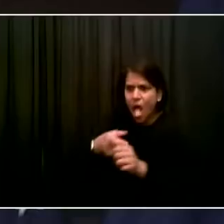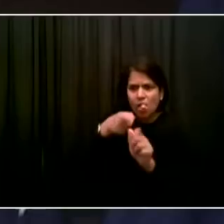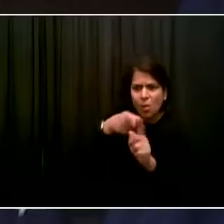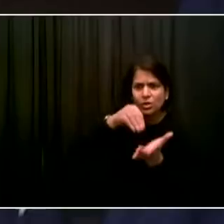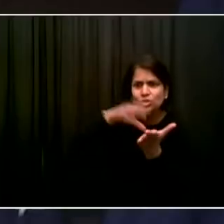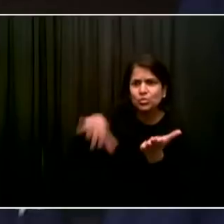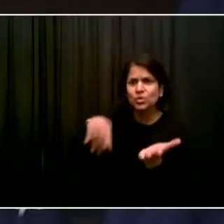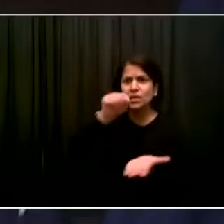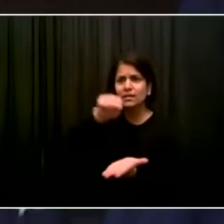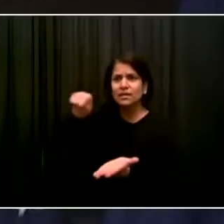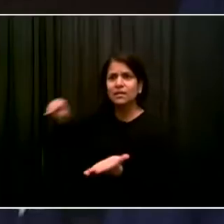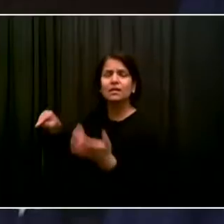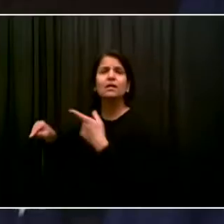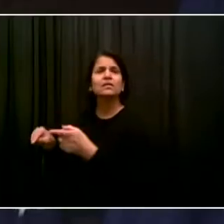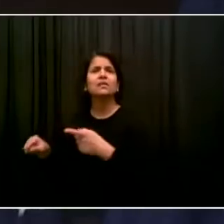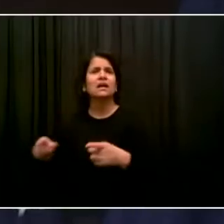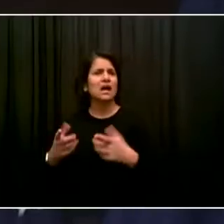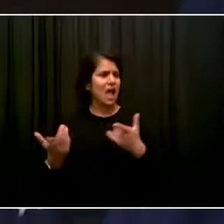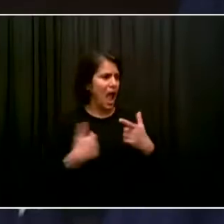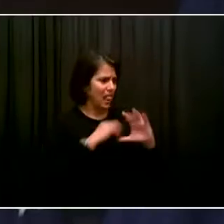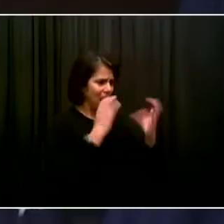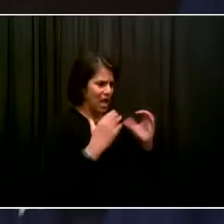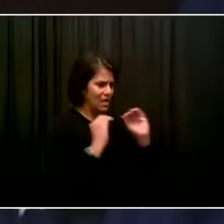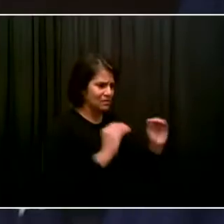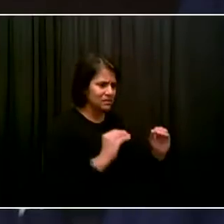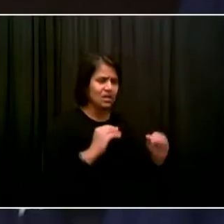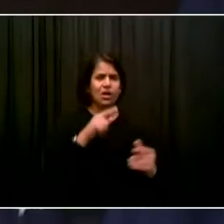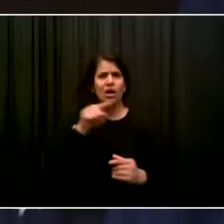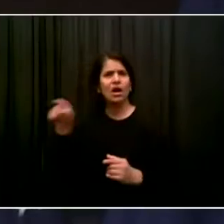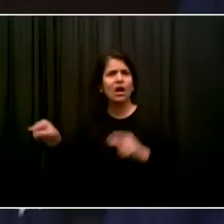WHO WORK IN SCHOOLS, IT REQUIRES